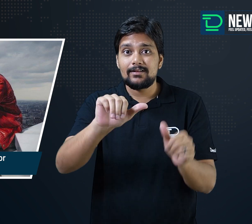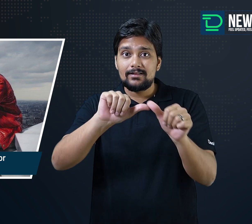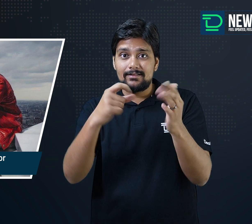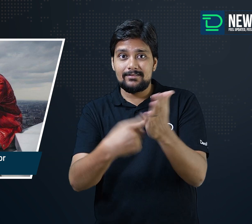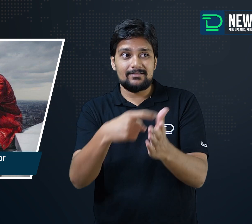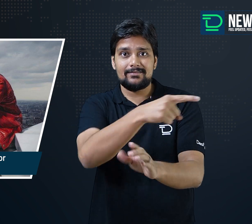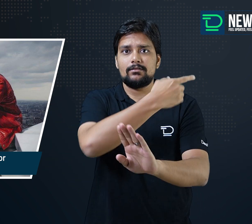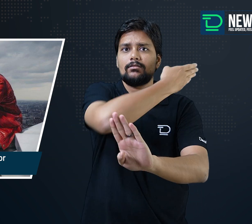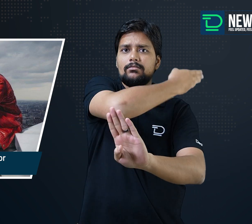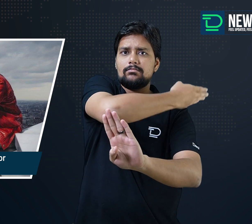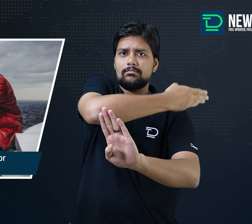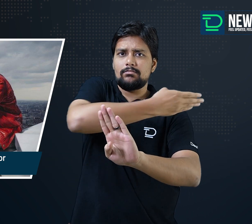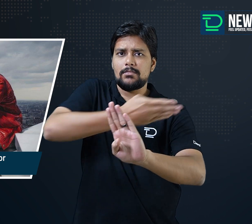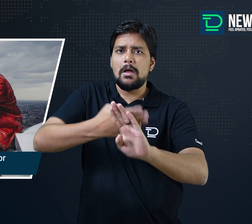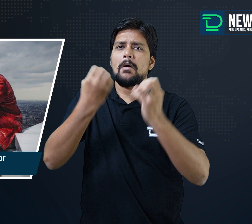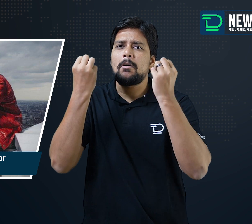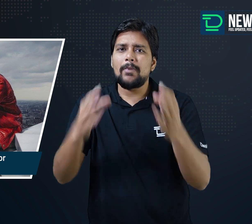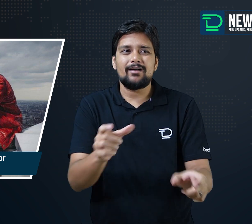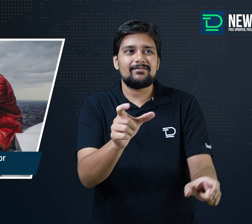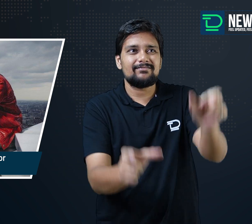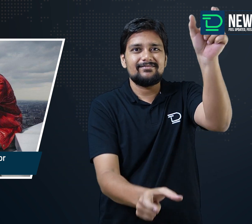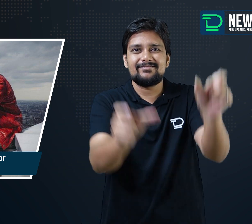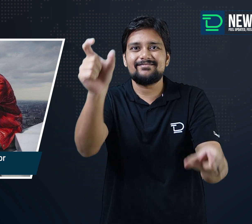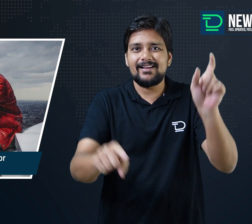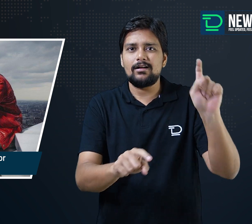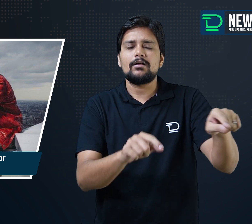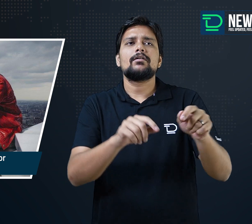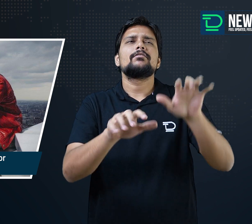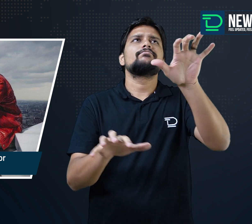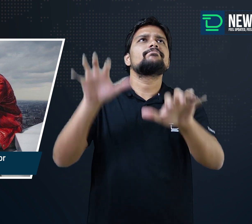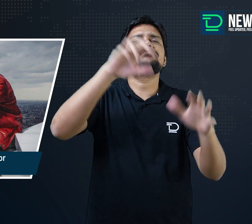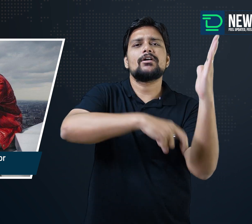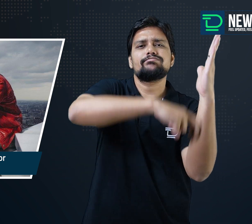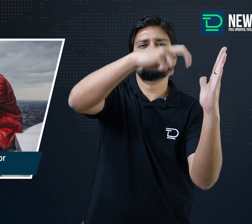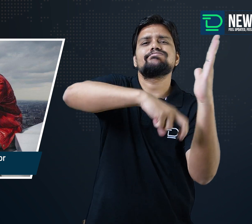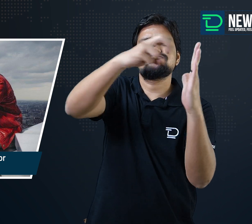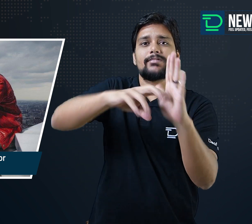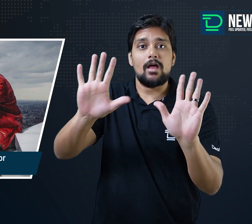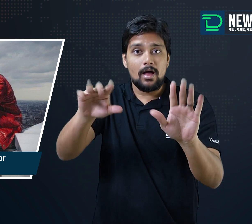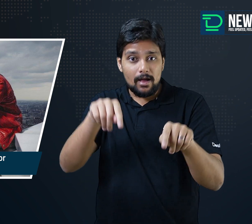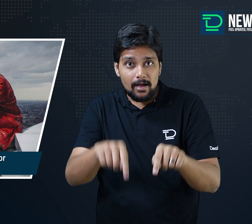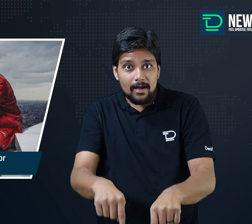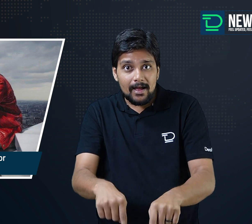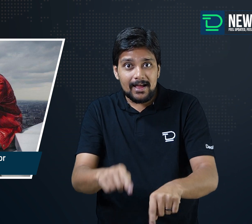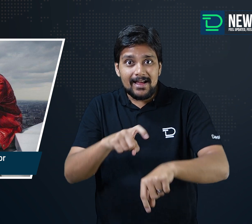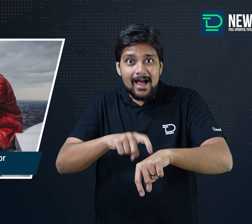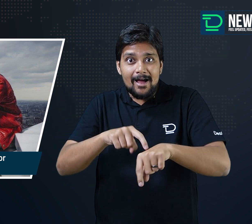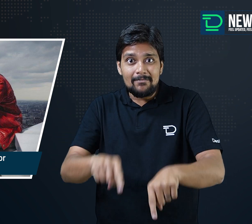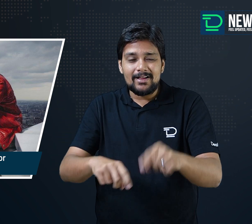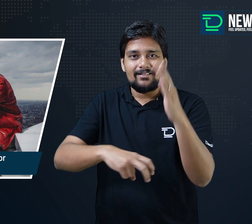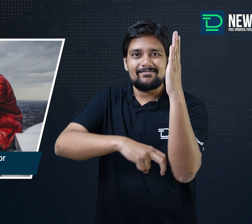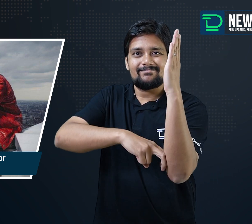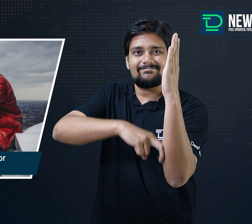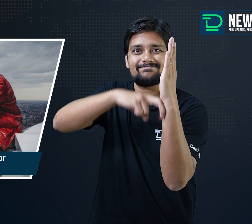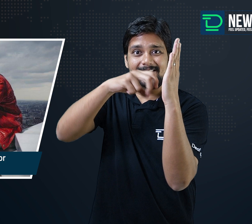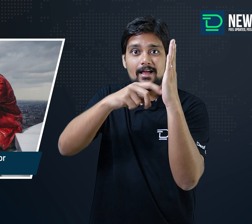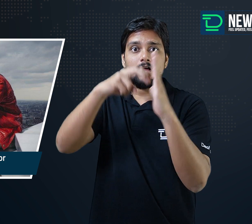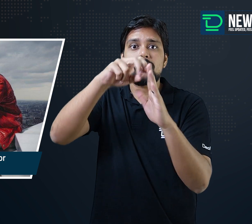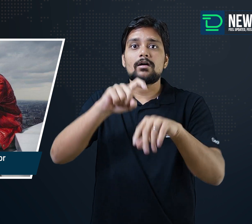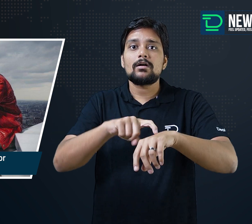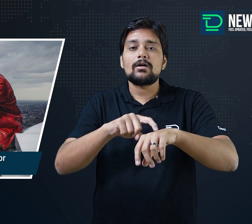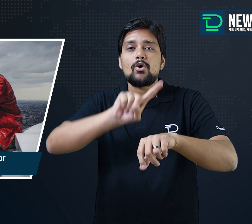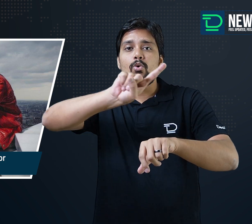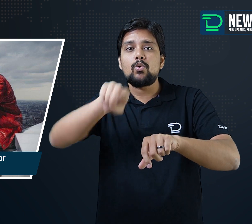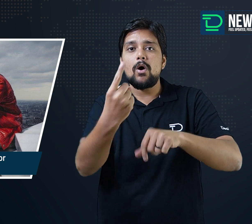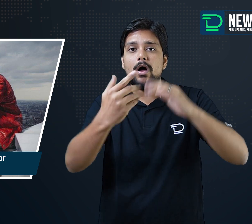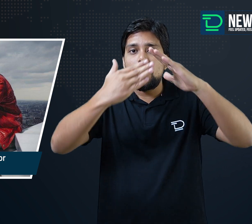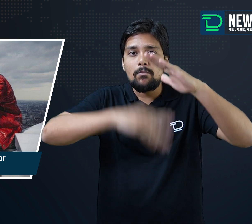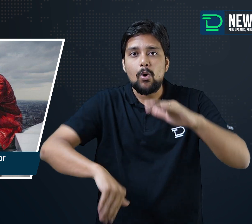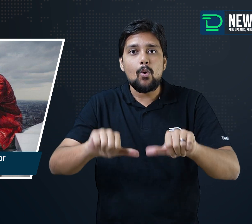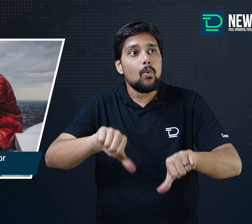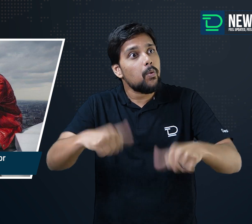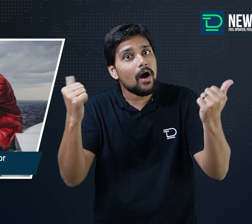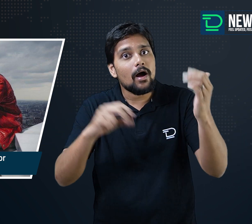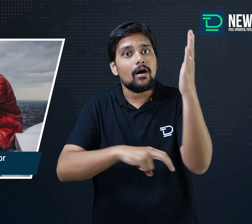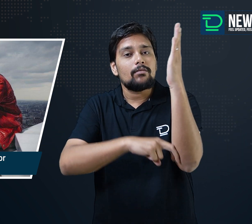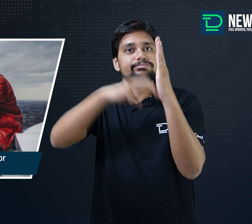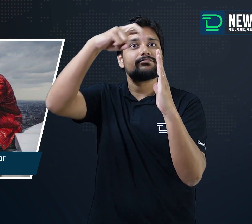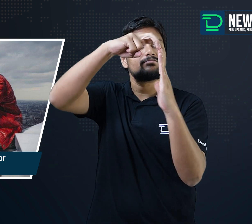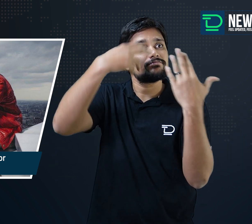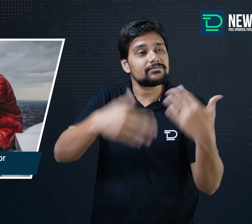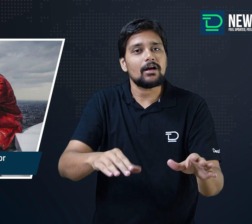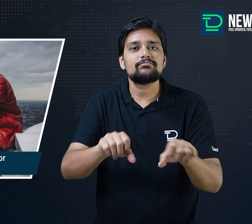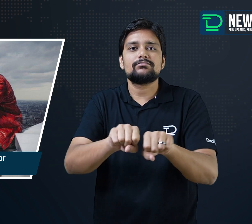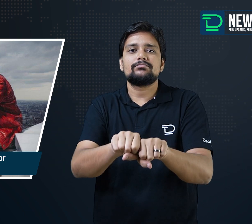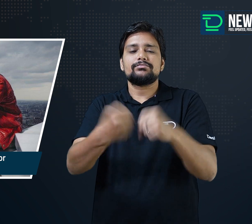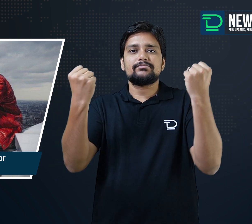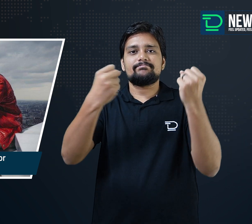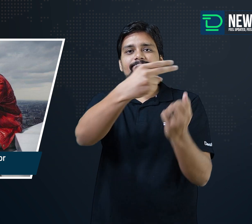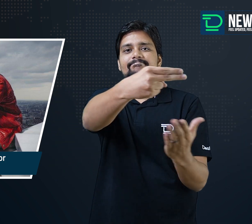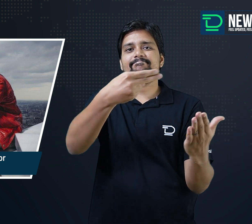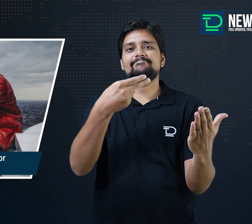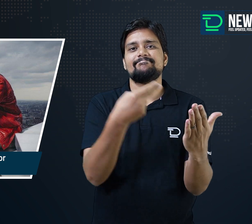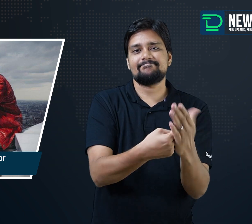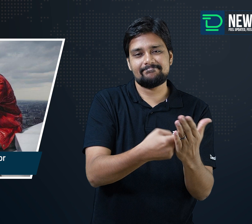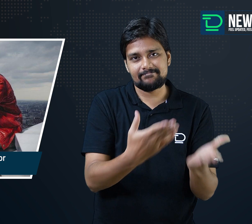Alian Robert has climbed this building many times but this time he reached the top of the building in just 60 minutes and set a new record.